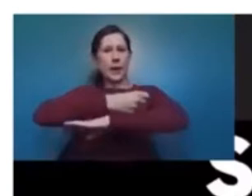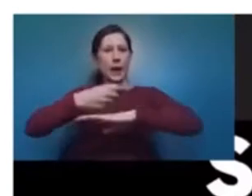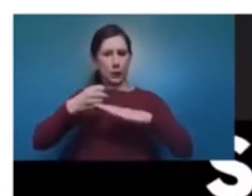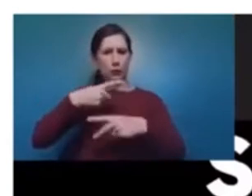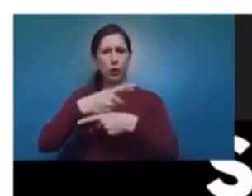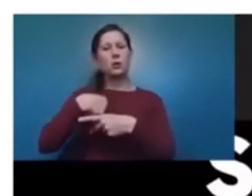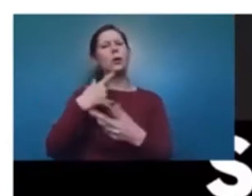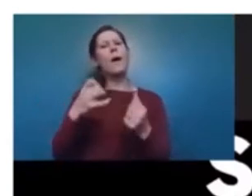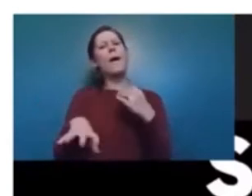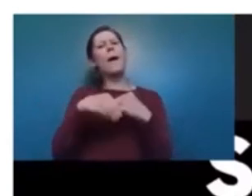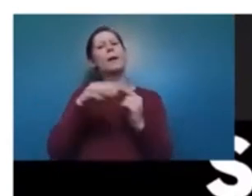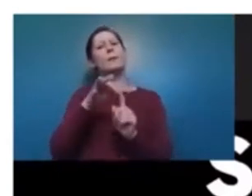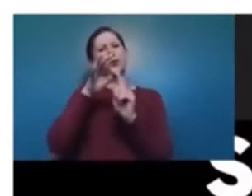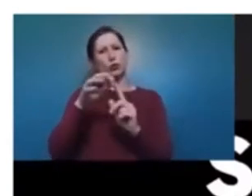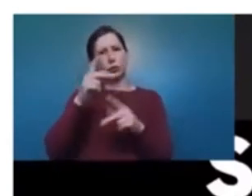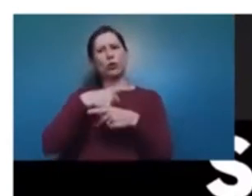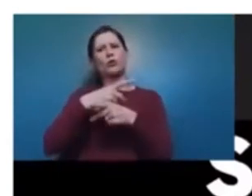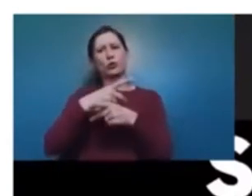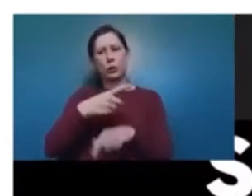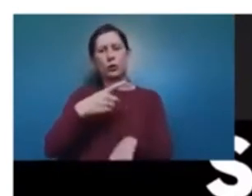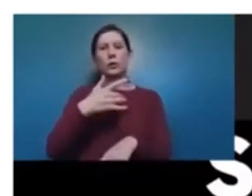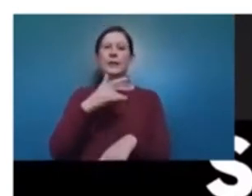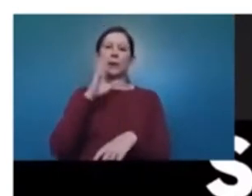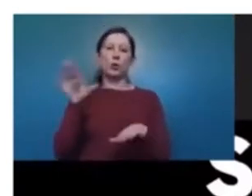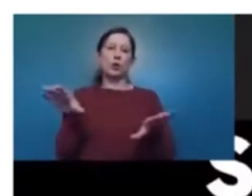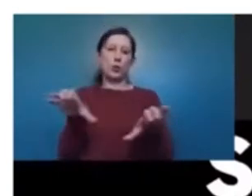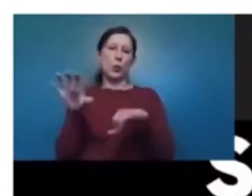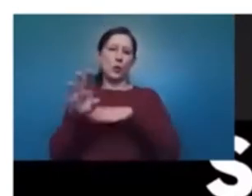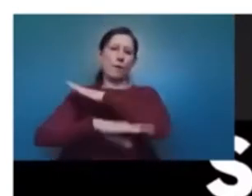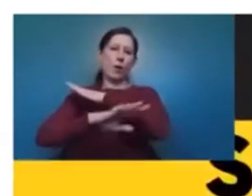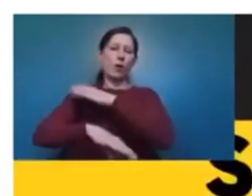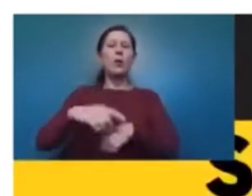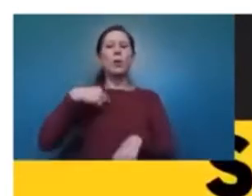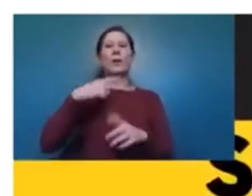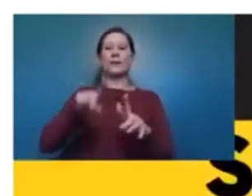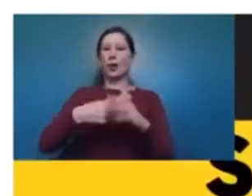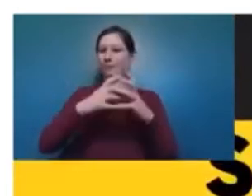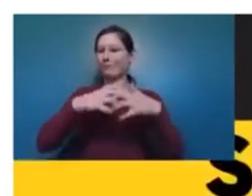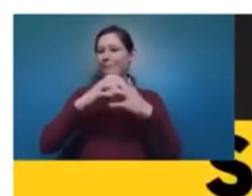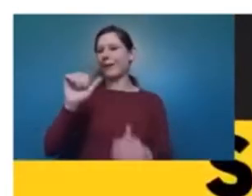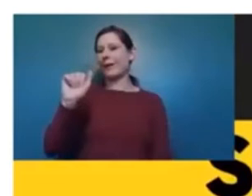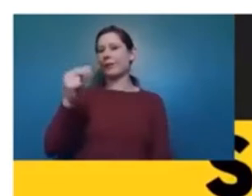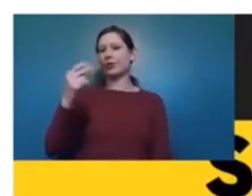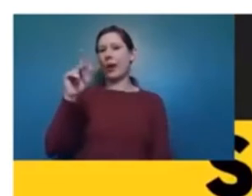have special content of those nights we would have been in the park. Thus has sprung Shake20, based not on all of